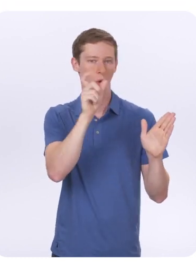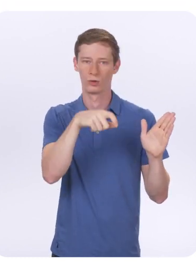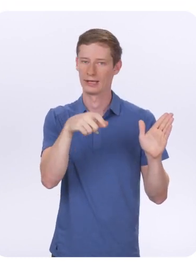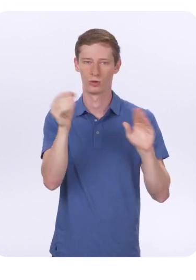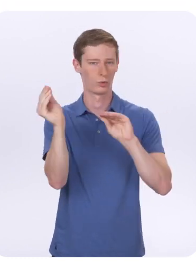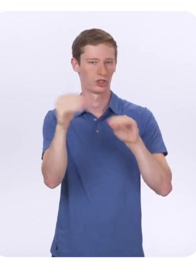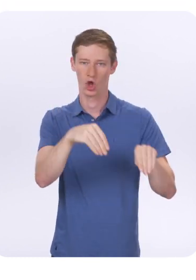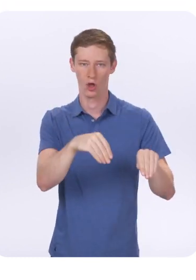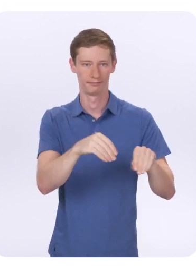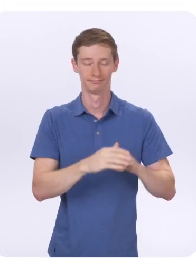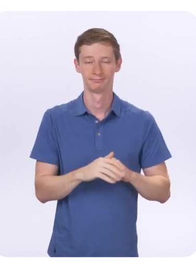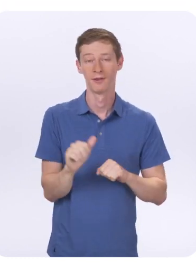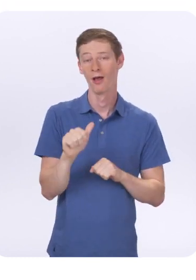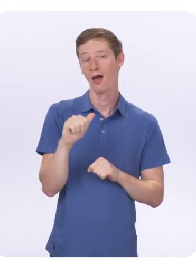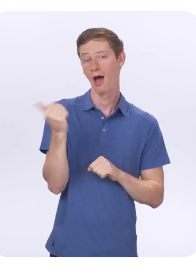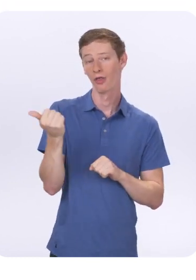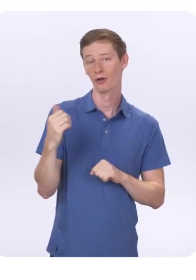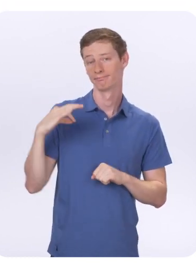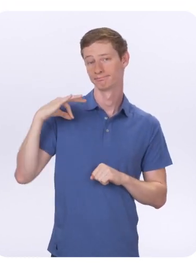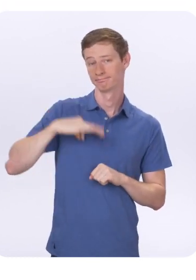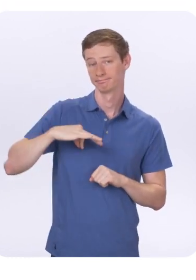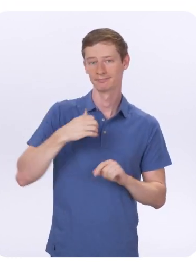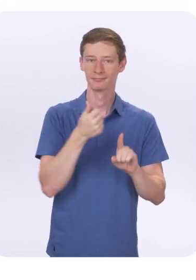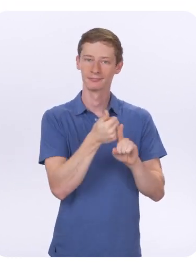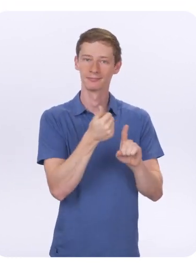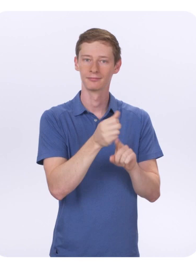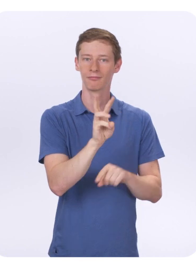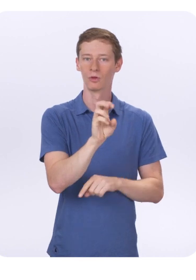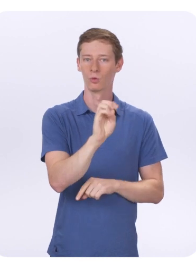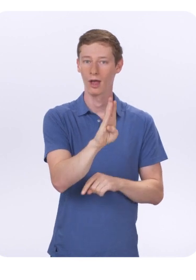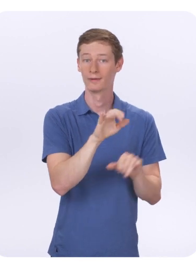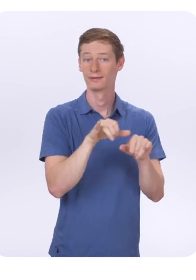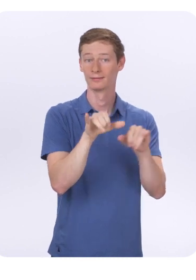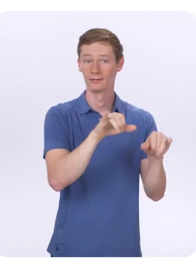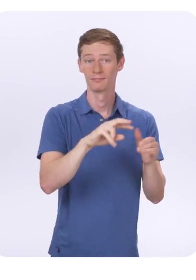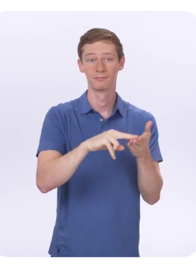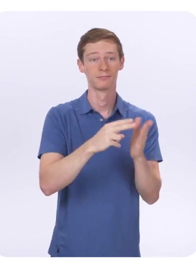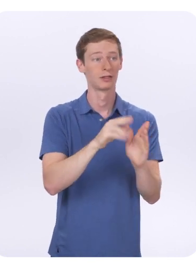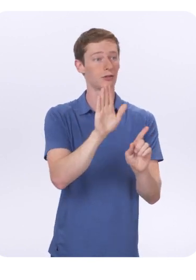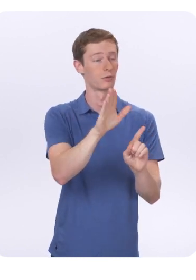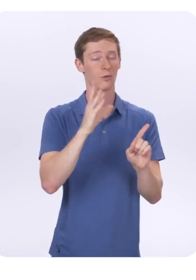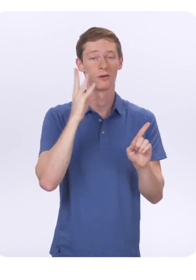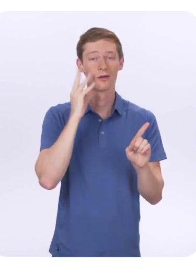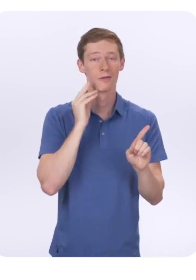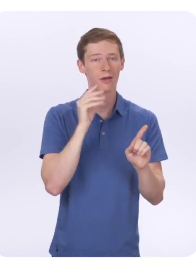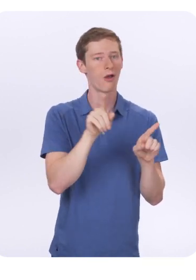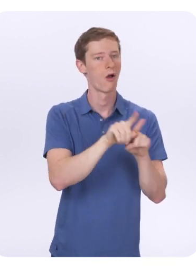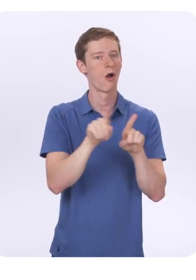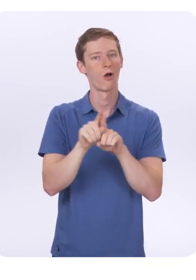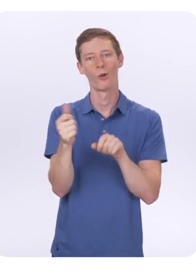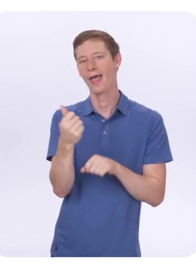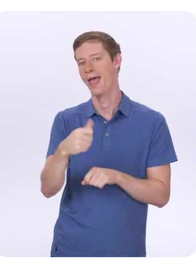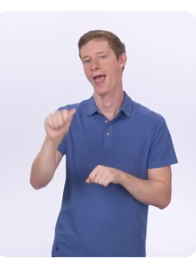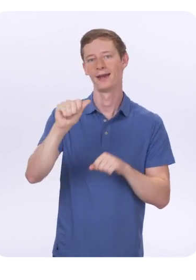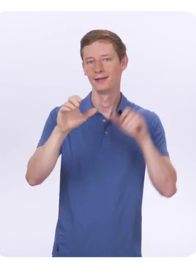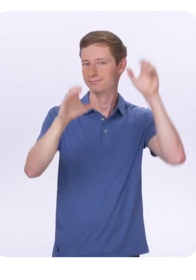Another advantage is it's a web standard, so your experience will also work on headsets of other manufacturers.